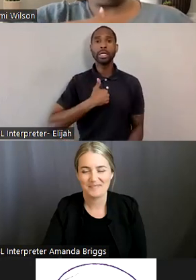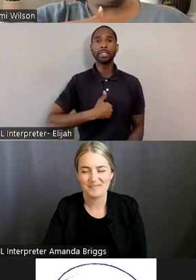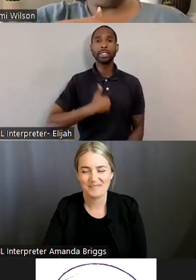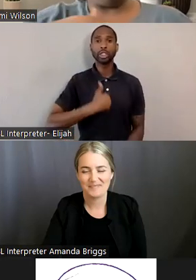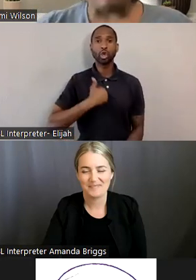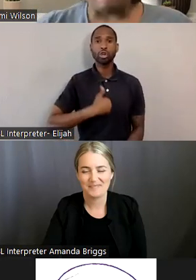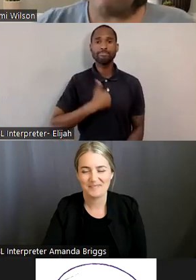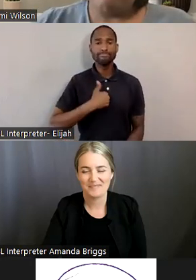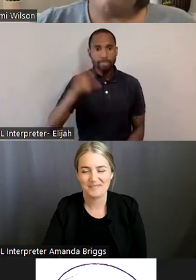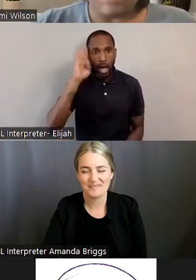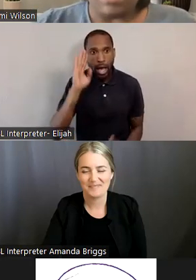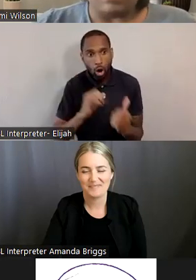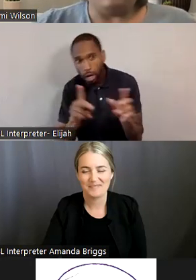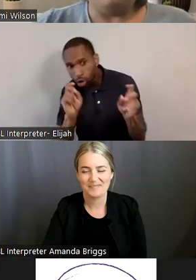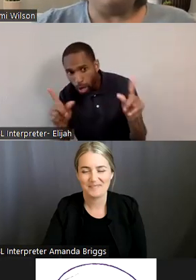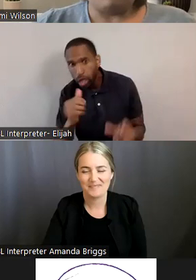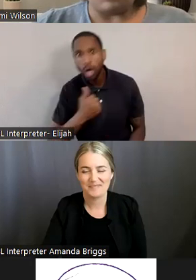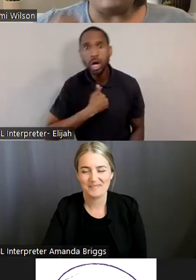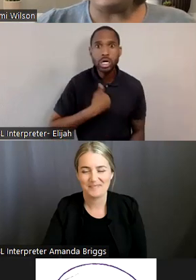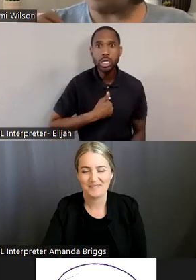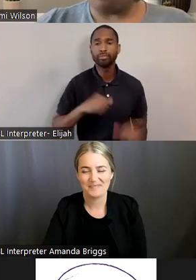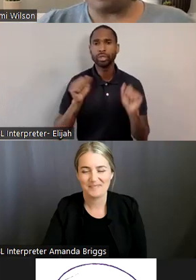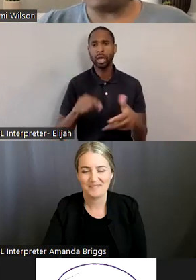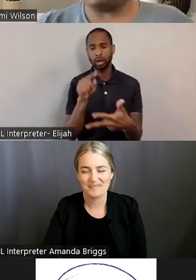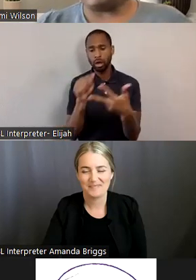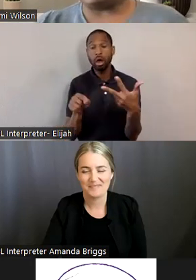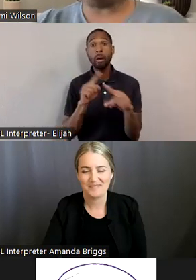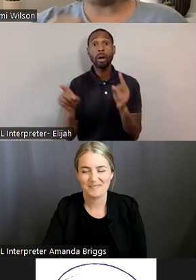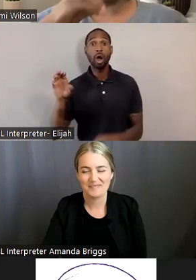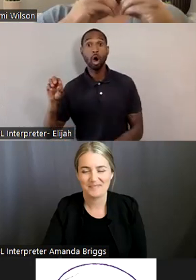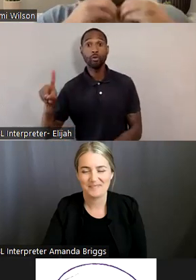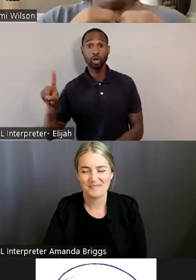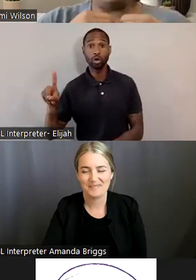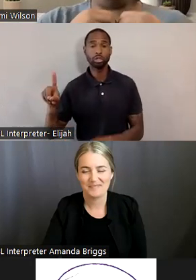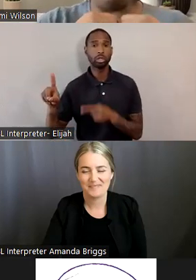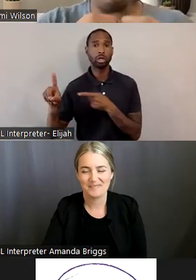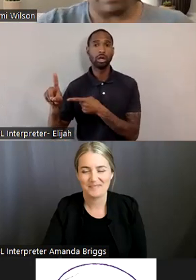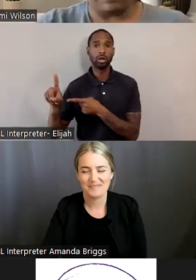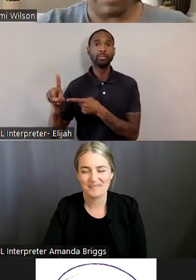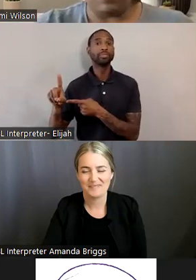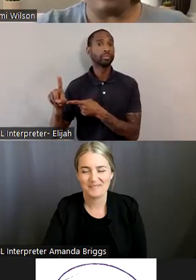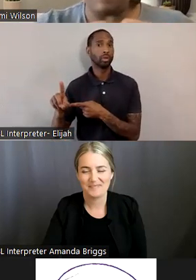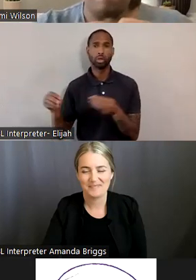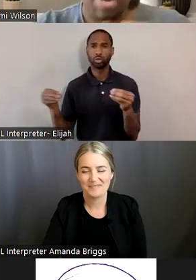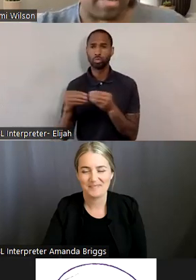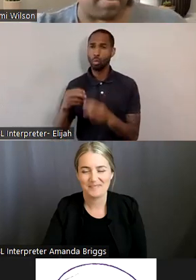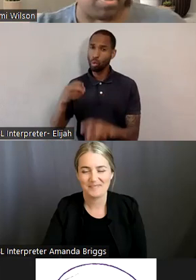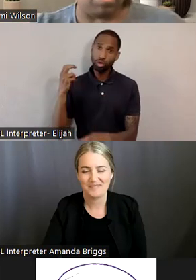rub. With an overdose it is much more difficult, if not